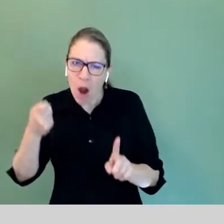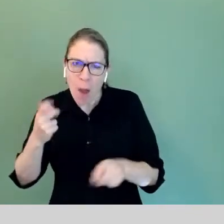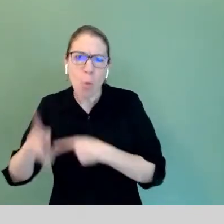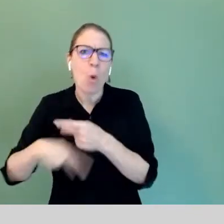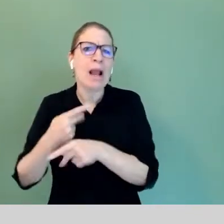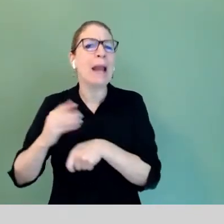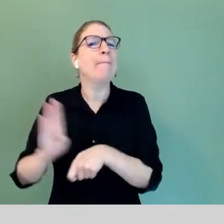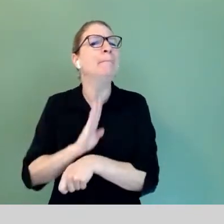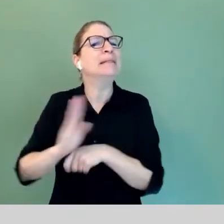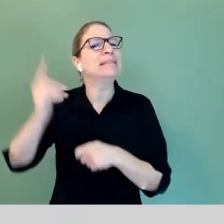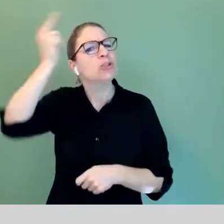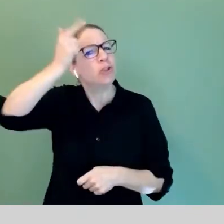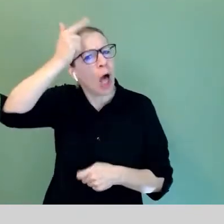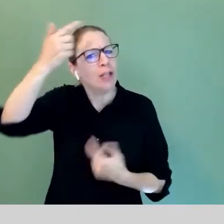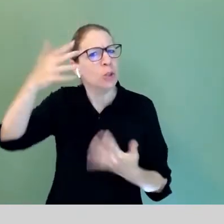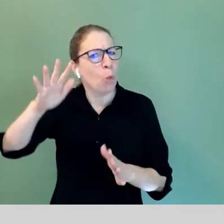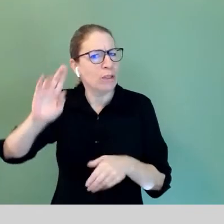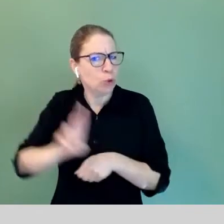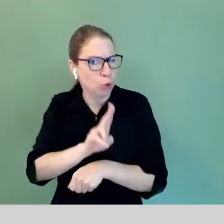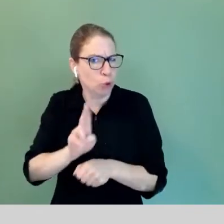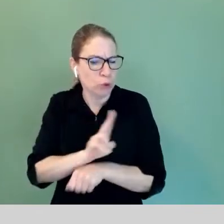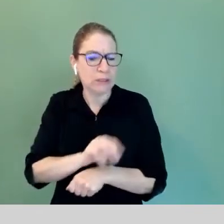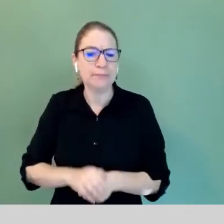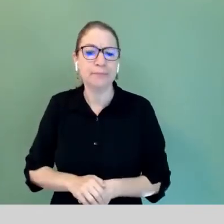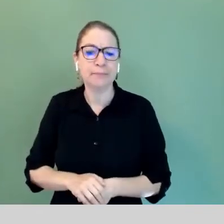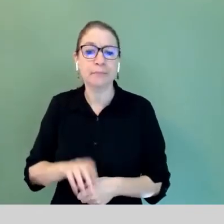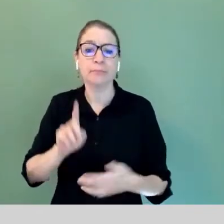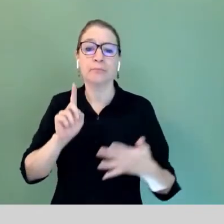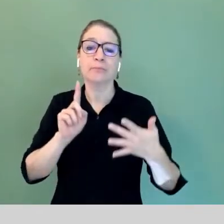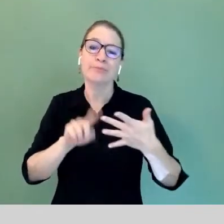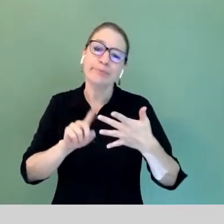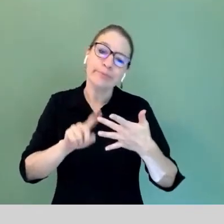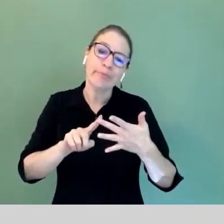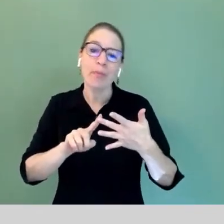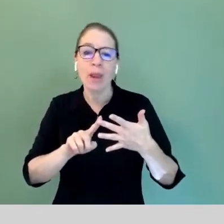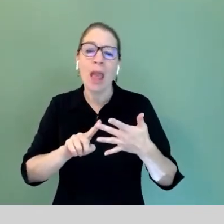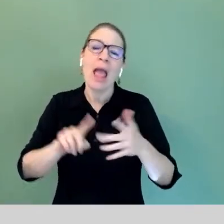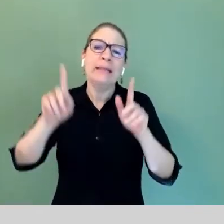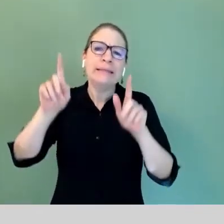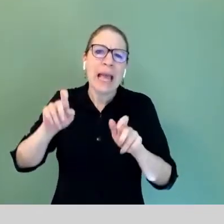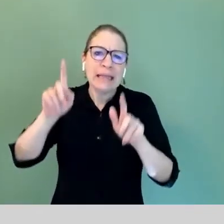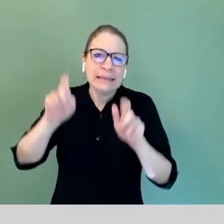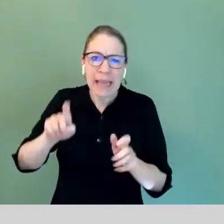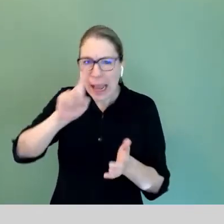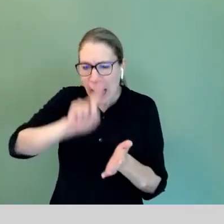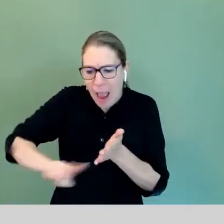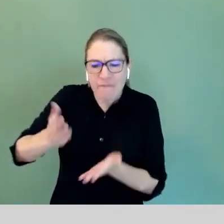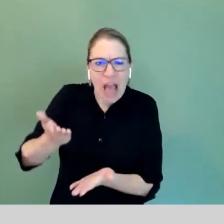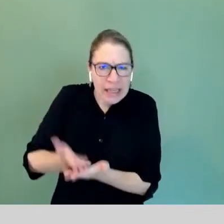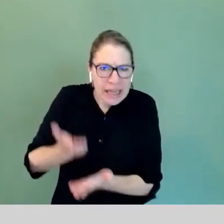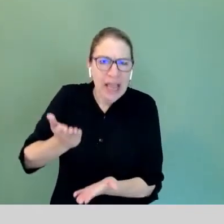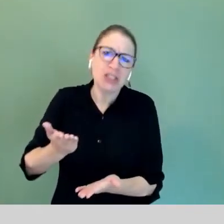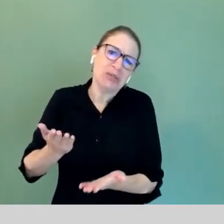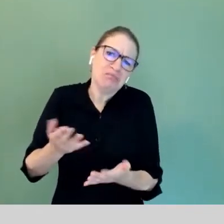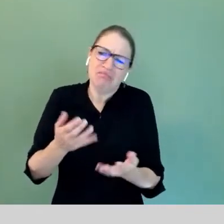were applied to it. Data validation and testing is fairly classic and fairly standard in the sense that we make some assertions